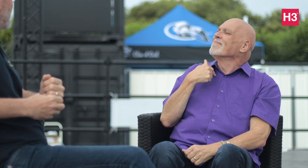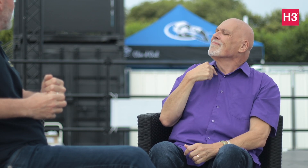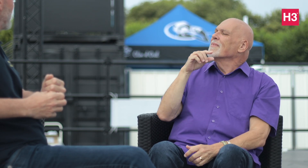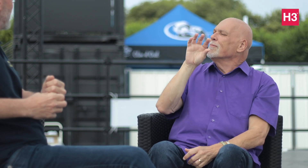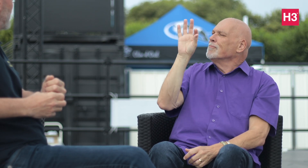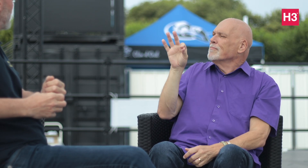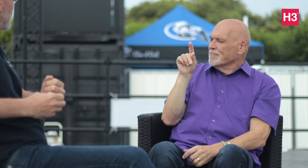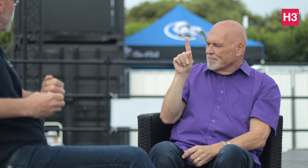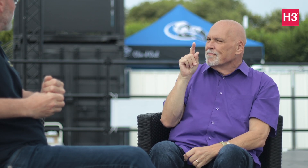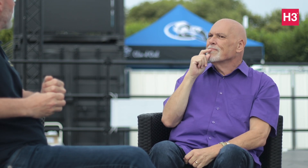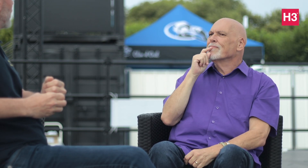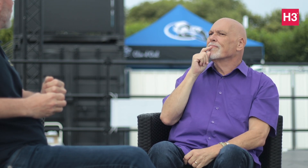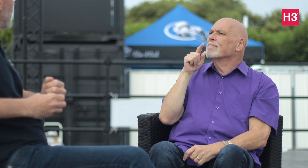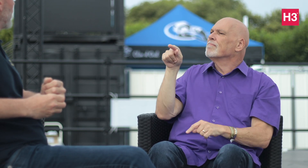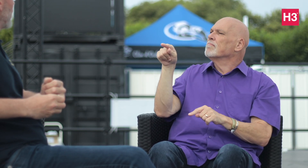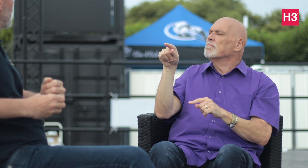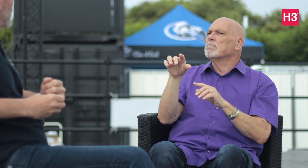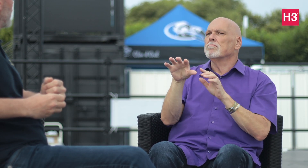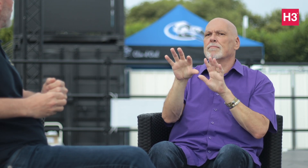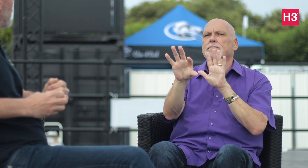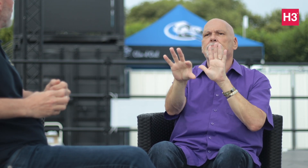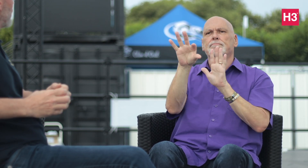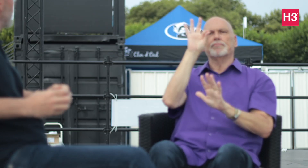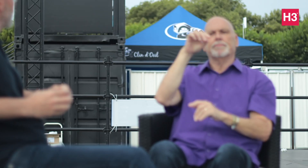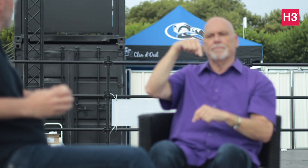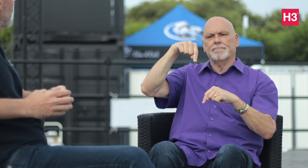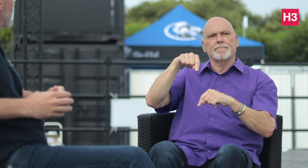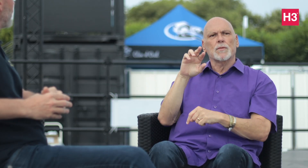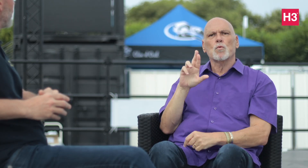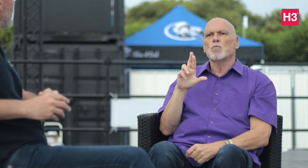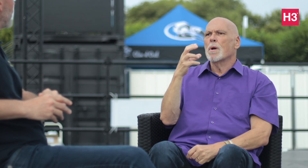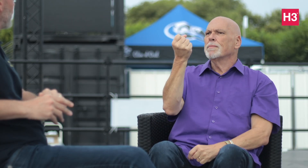I have a question — why did you choose Reims as the festival’s location?